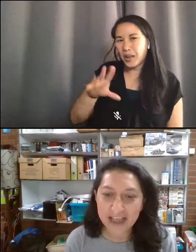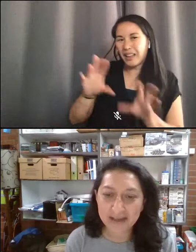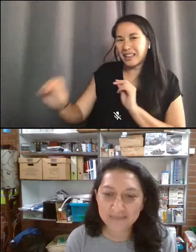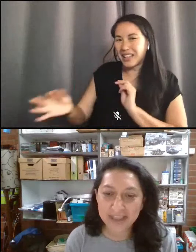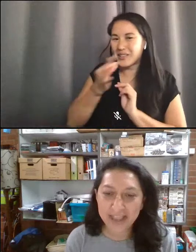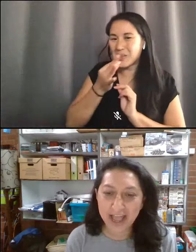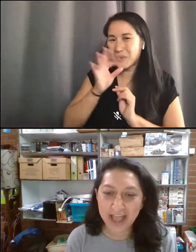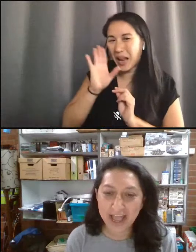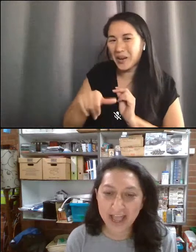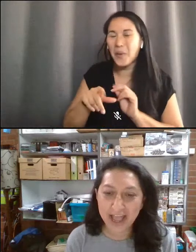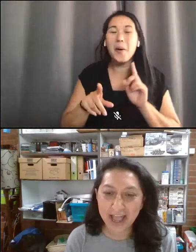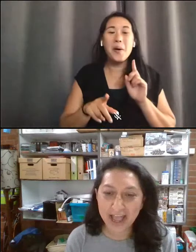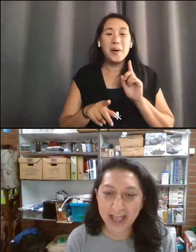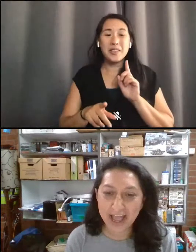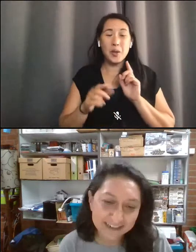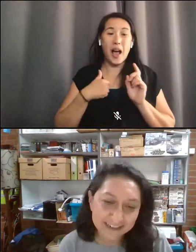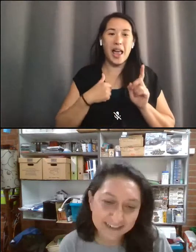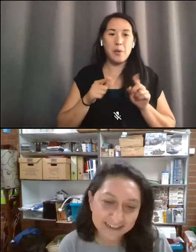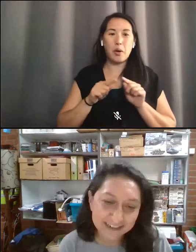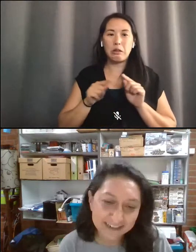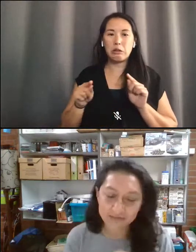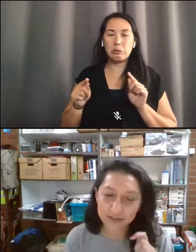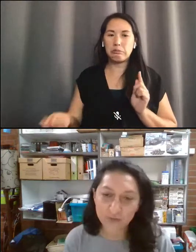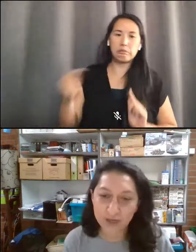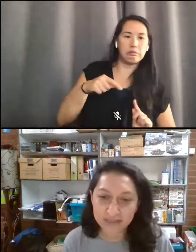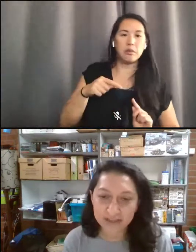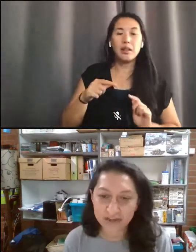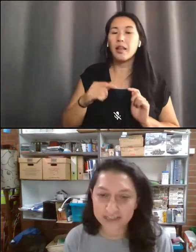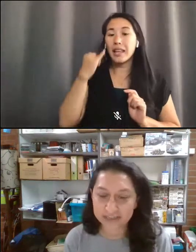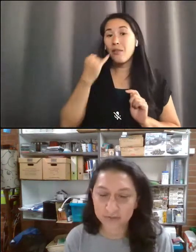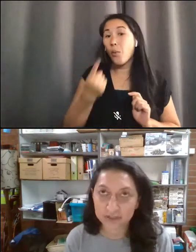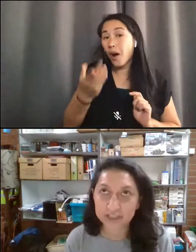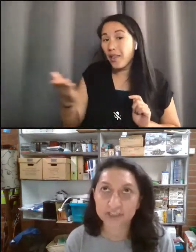um i'm actually going to shortcut a little bit to if you had one thing you had you wanted to um